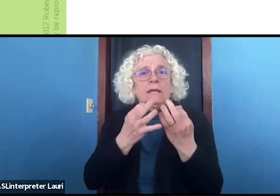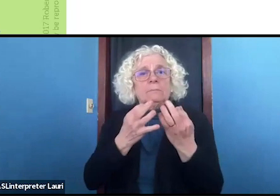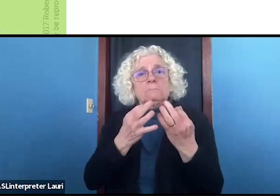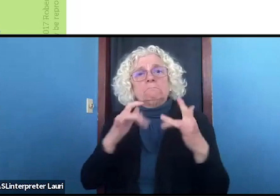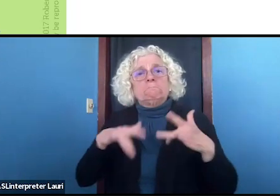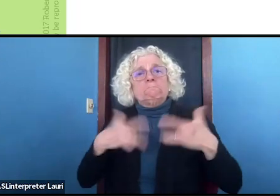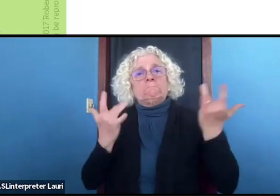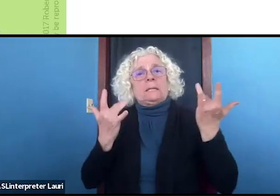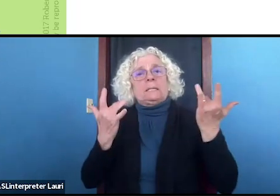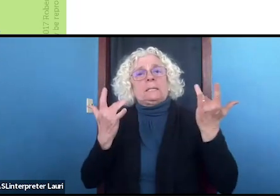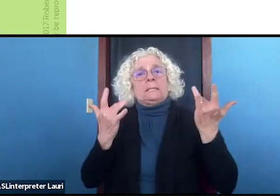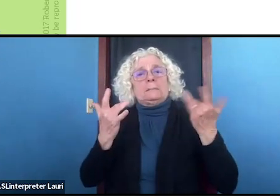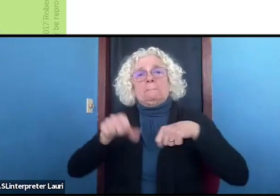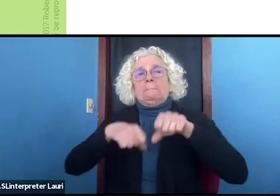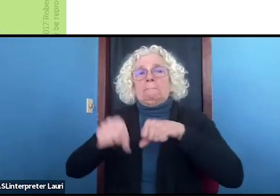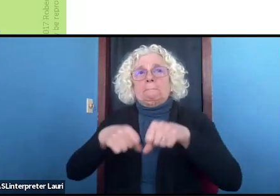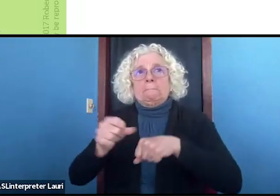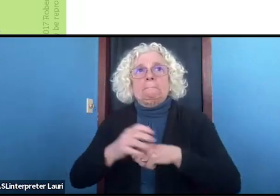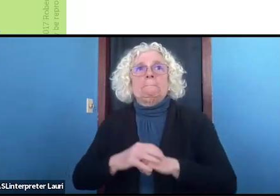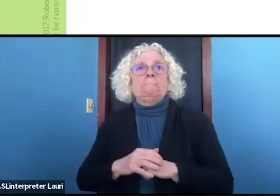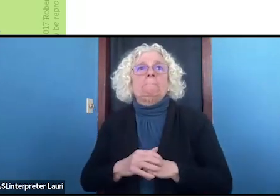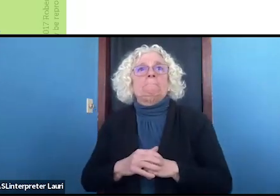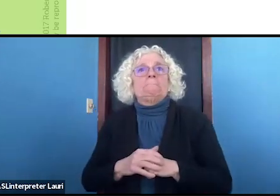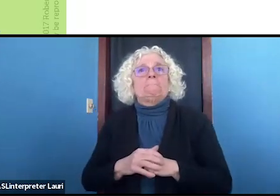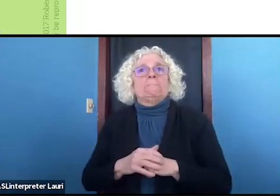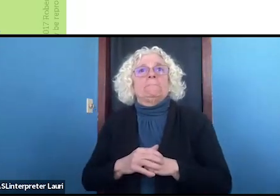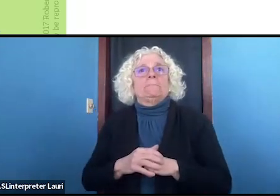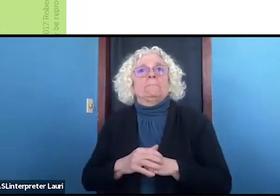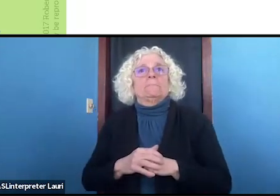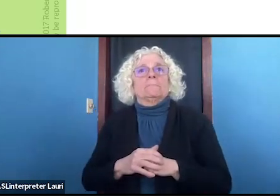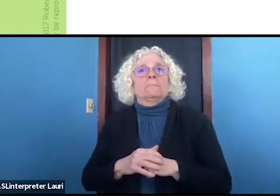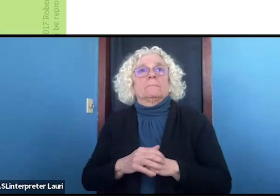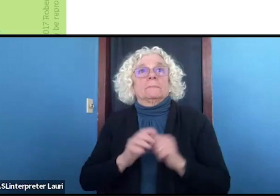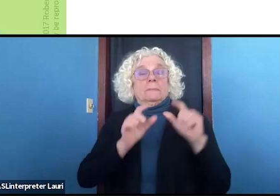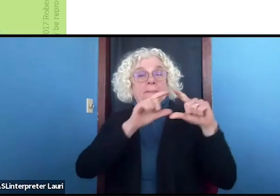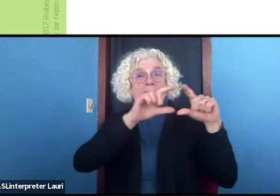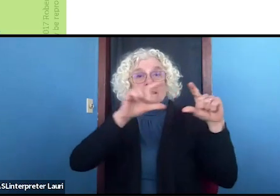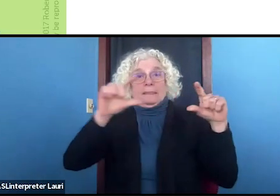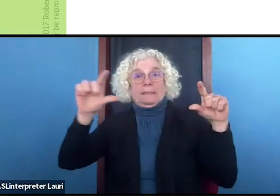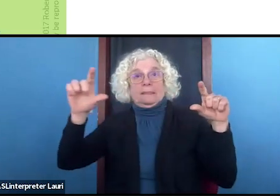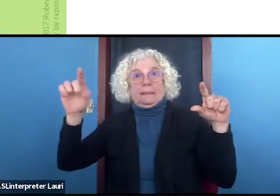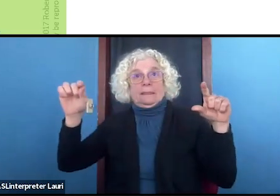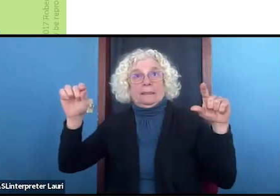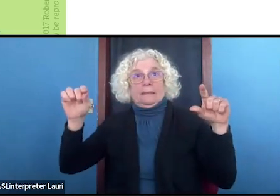and we see the struggle of one person in this family who is in a wheelchair